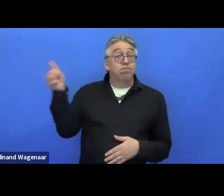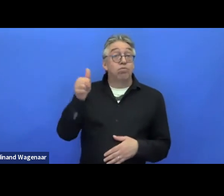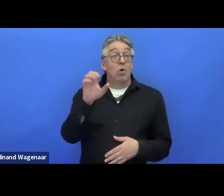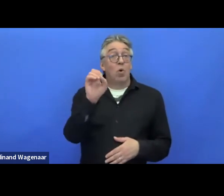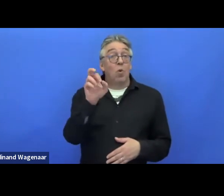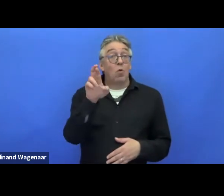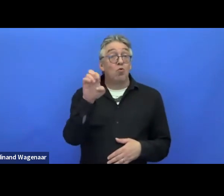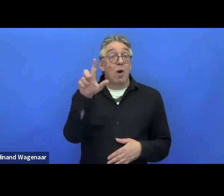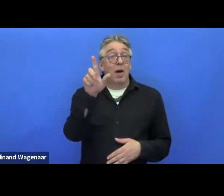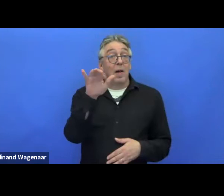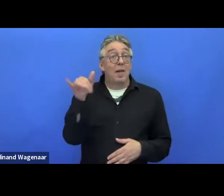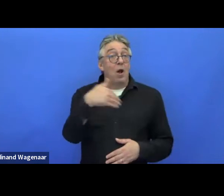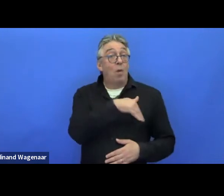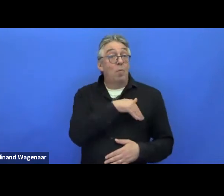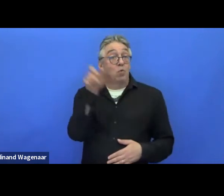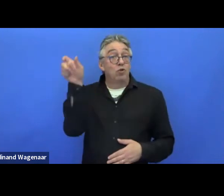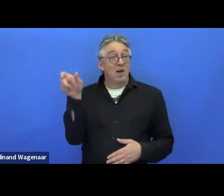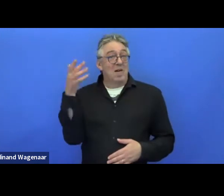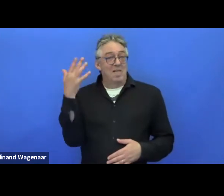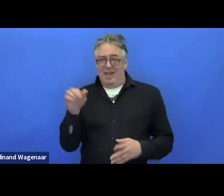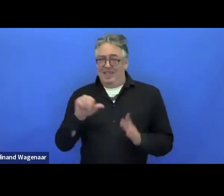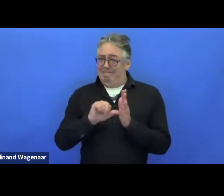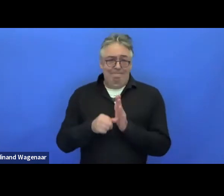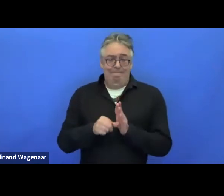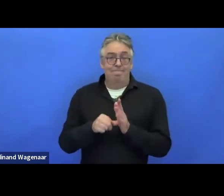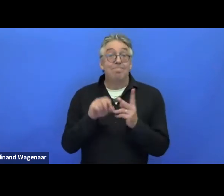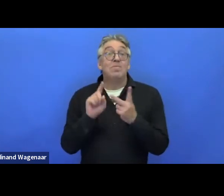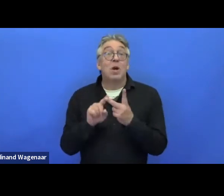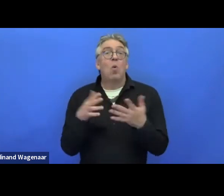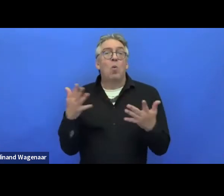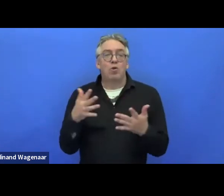something new in our office, strategic inquiries.